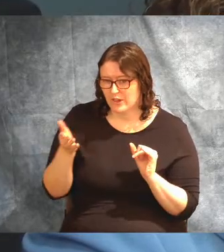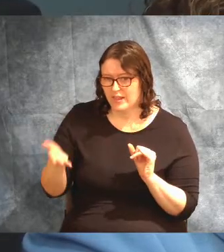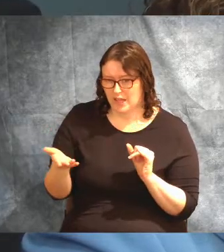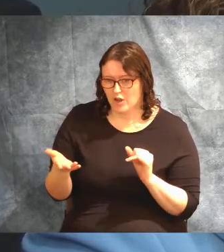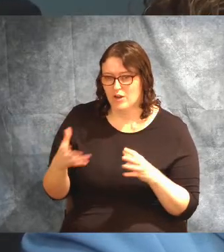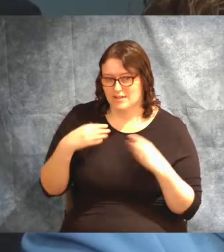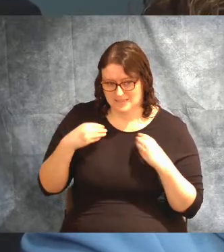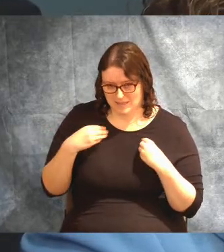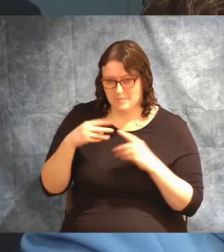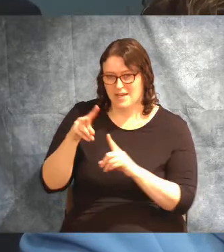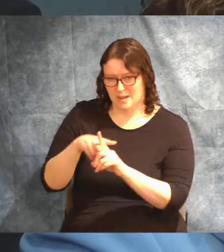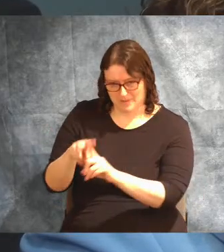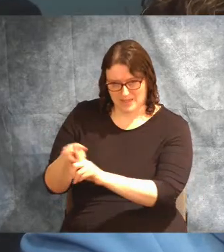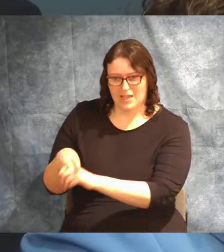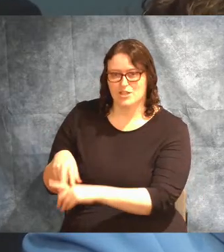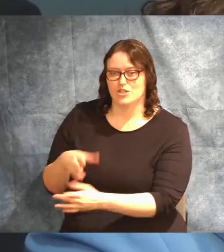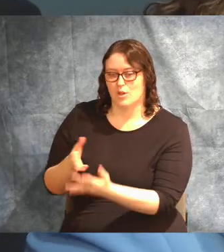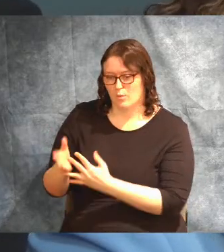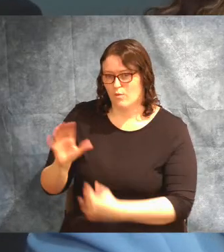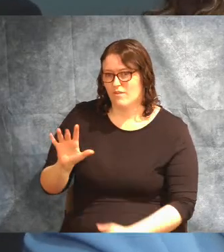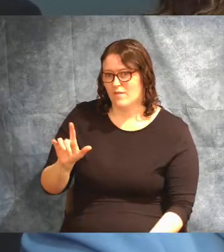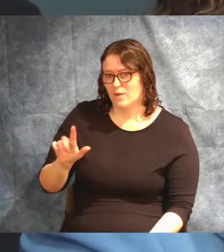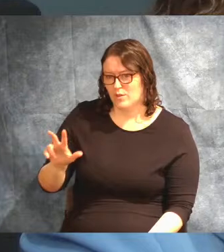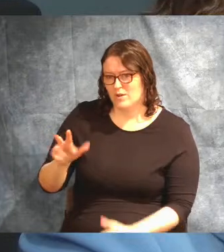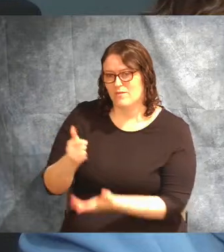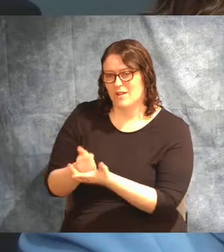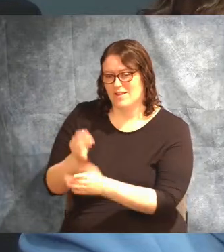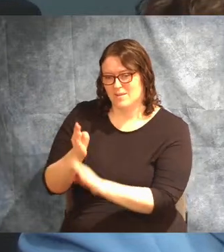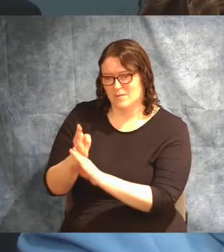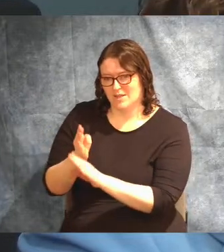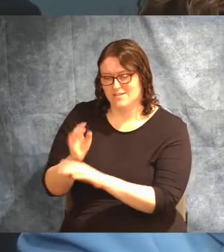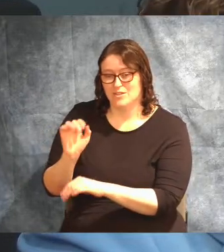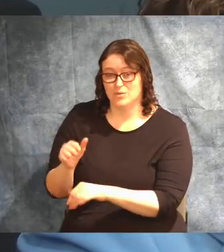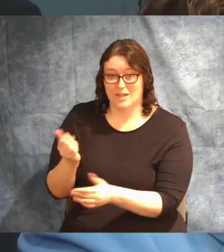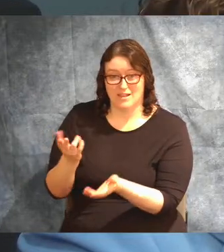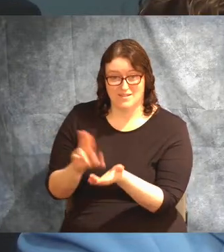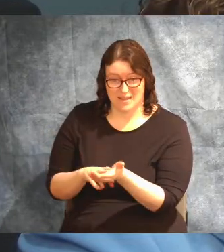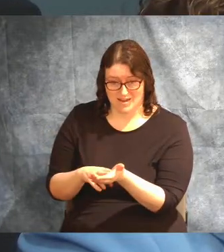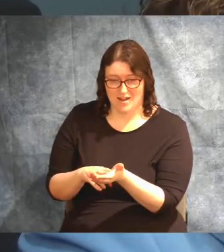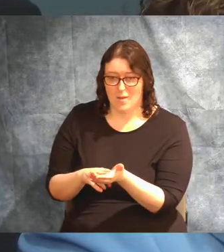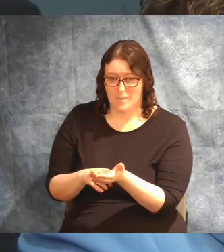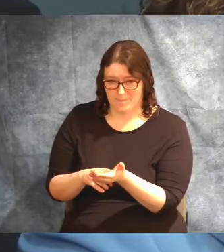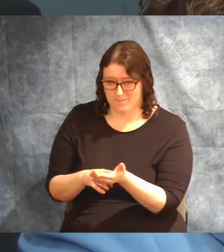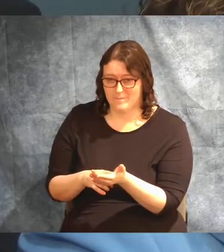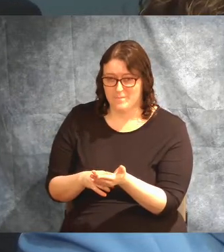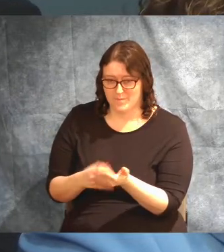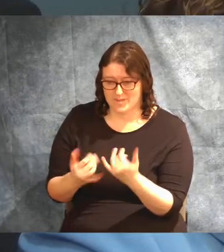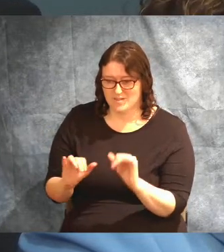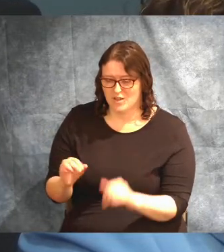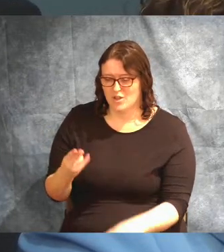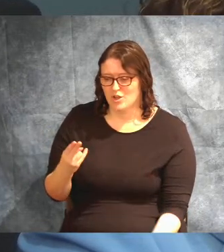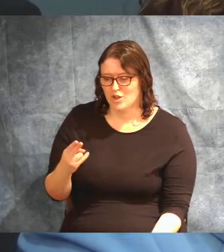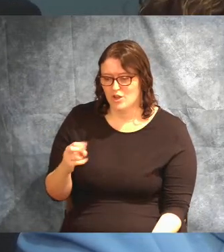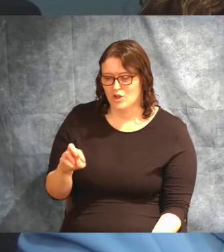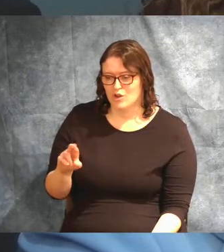community through the 513Relief bus and they can sign up. They'll be at Hirsch Recreation today.